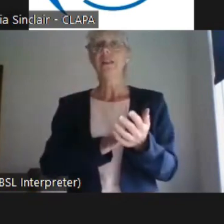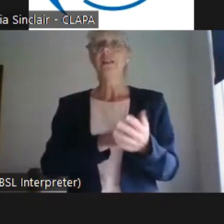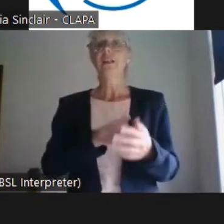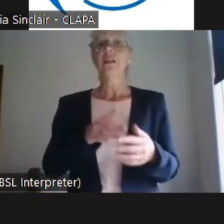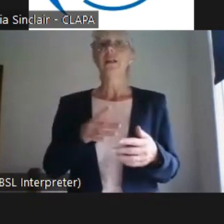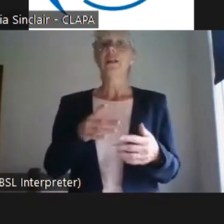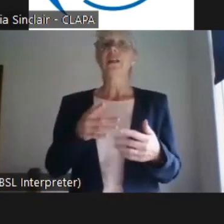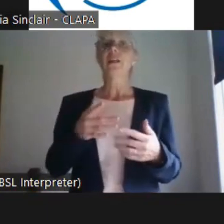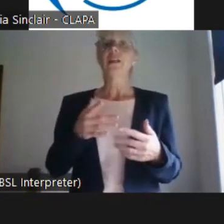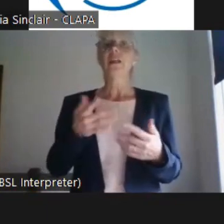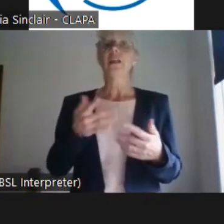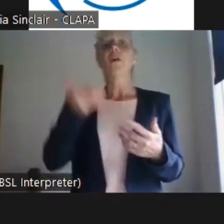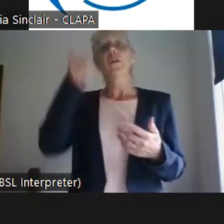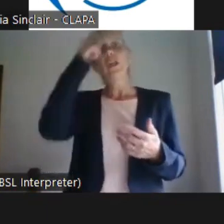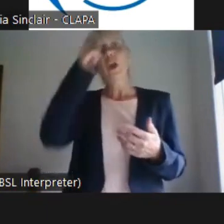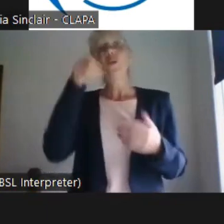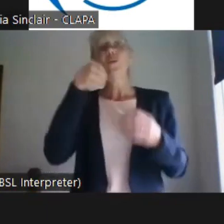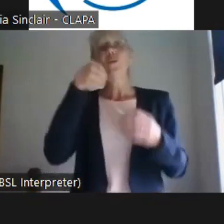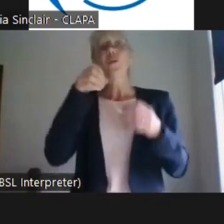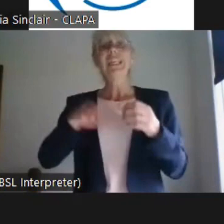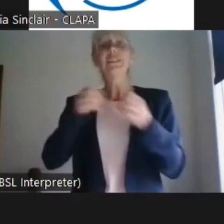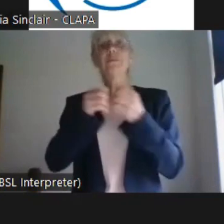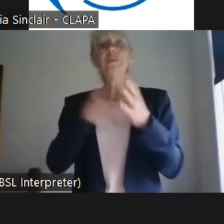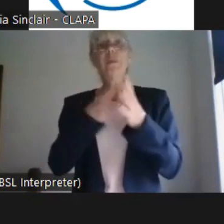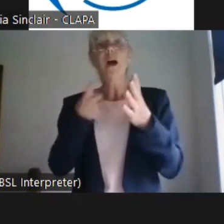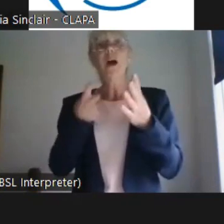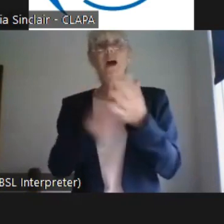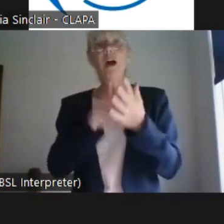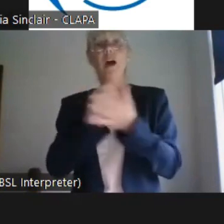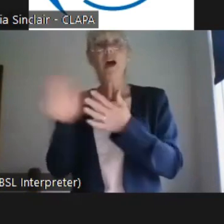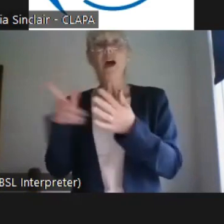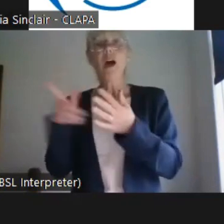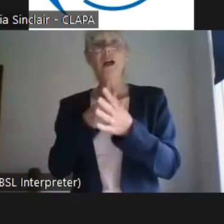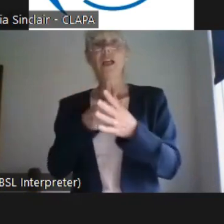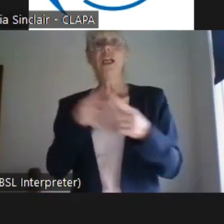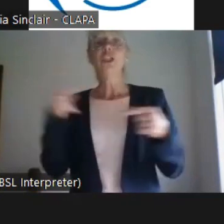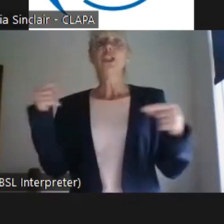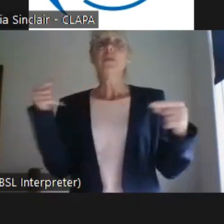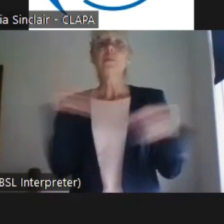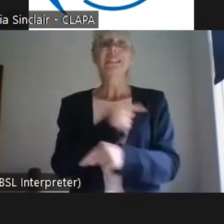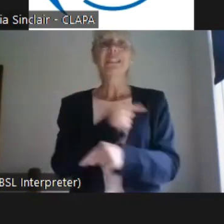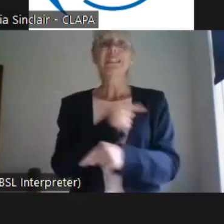hitting a wall with speech she mainly misses the first sound of a word which I know is common with